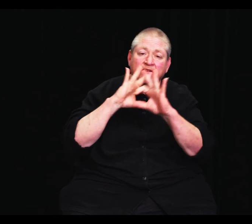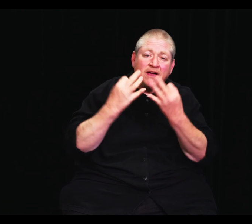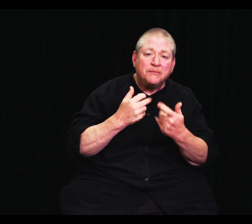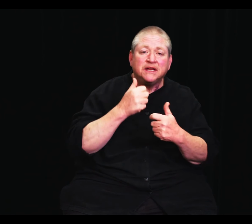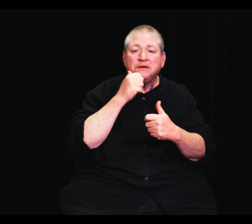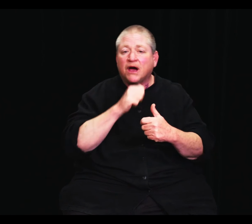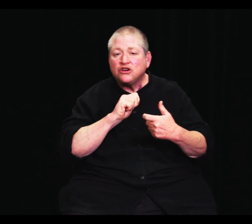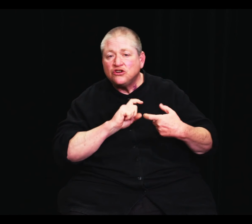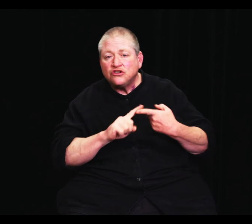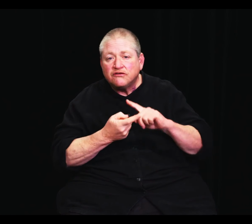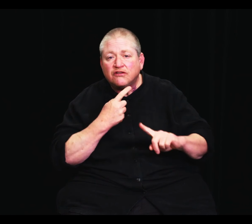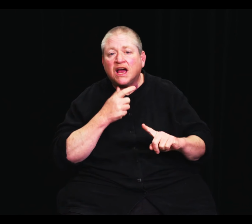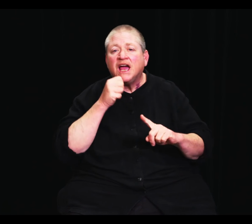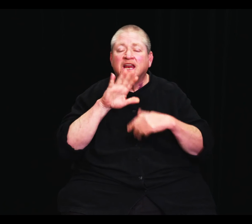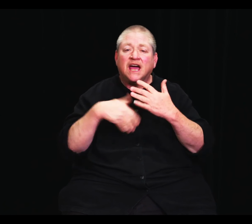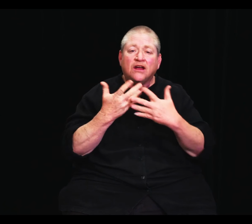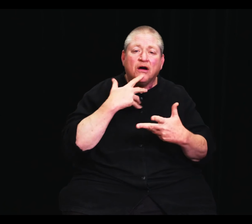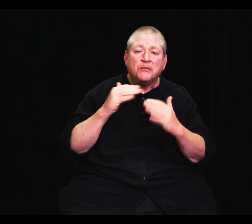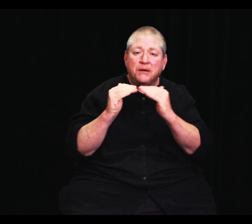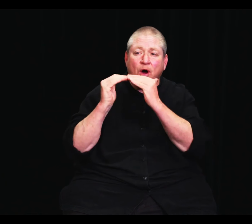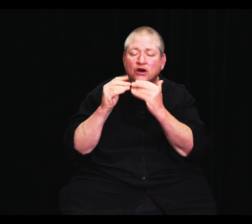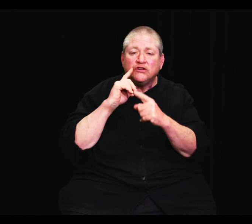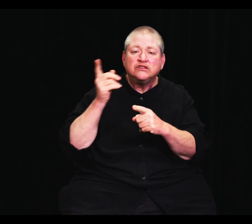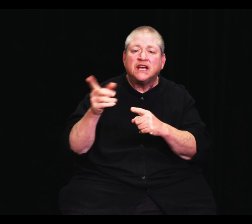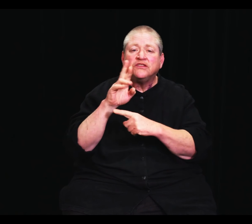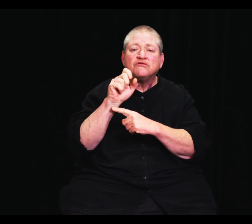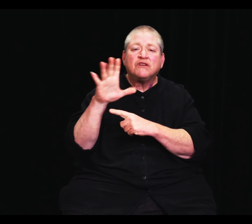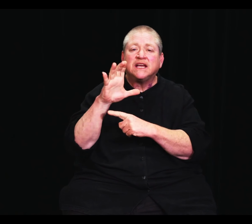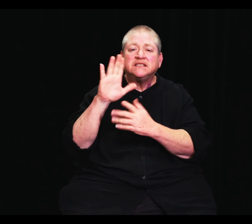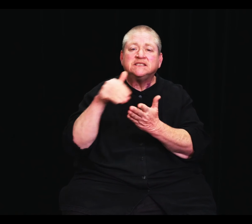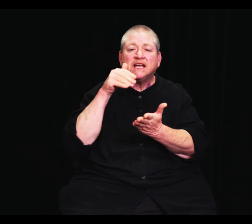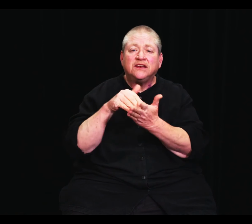I want to say congratulations to all of my fellow graduates. I want to give a special thanks to my family and my girlfriend